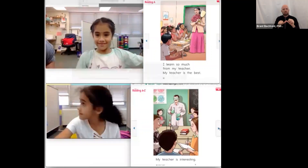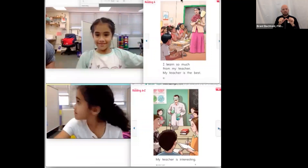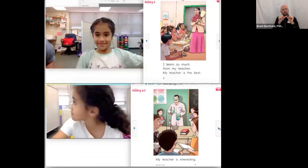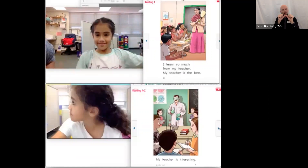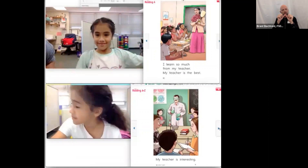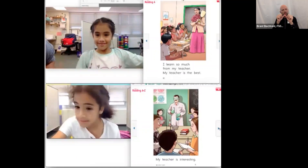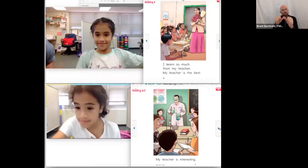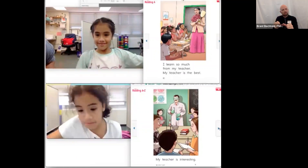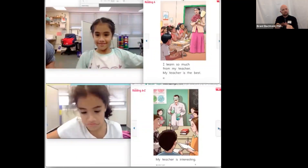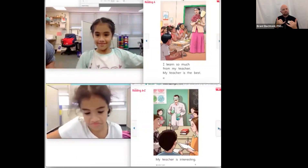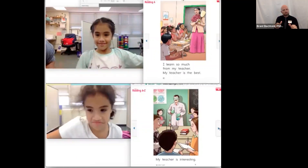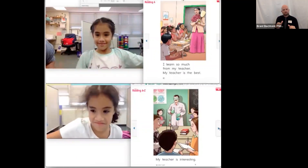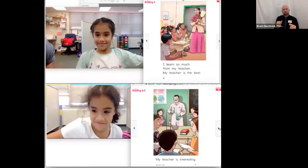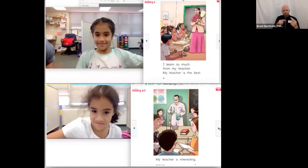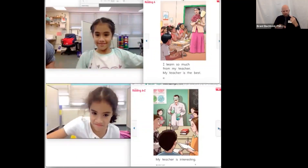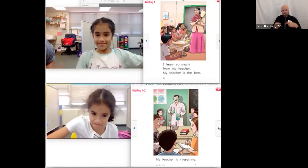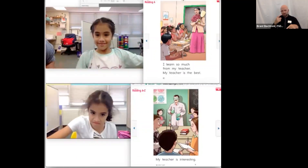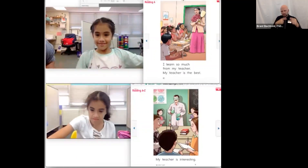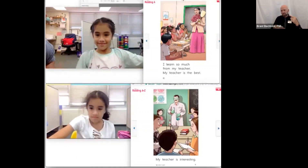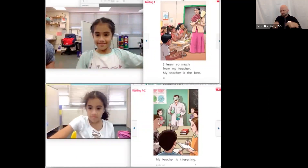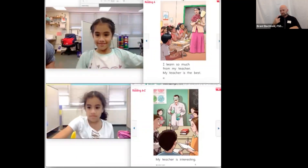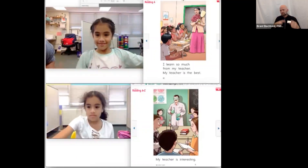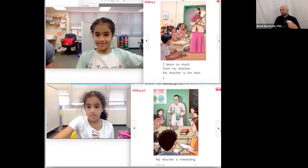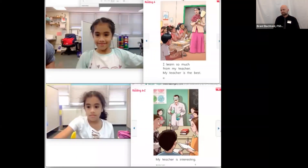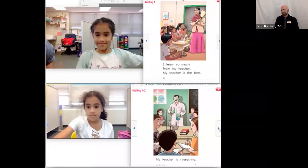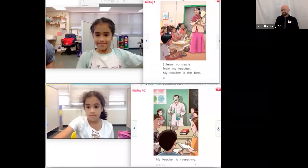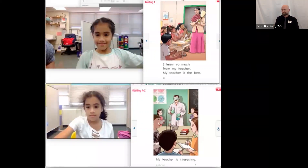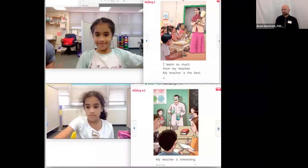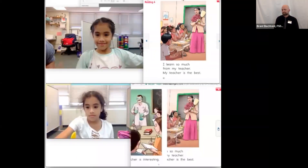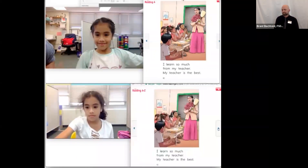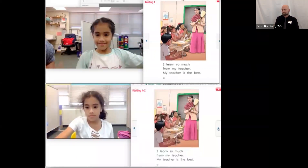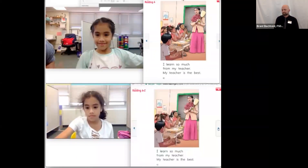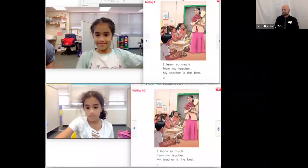the smiling one on the bottom... she was still just signing